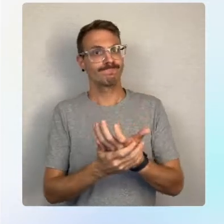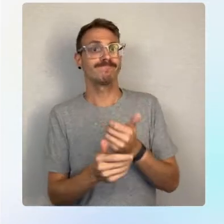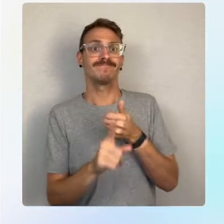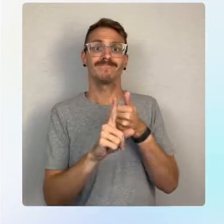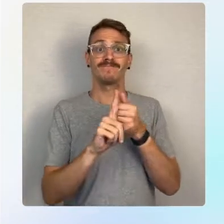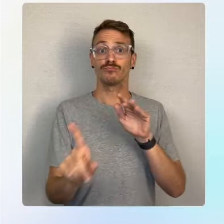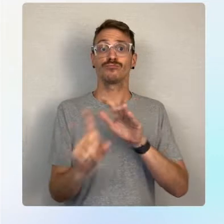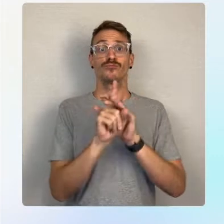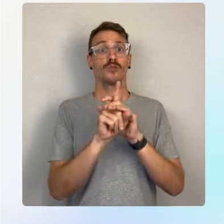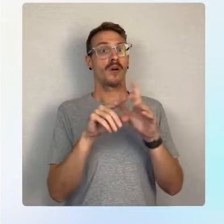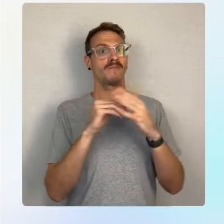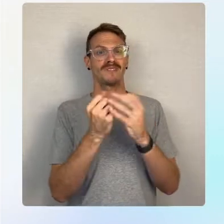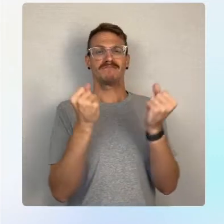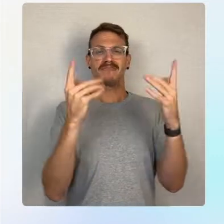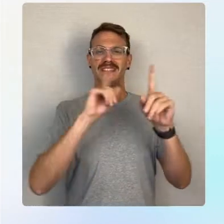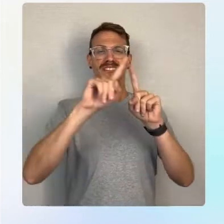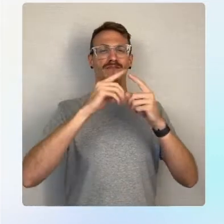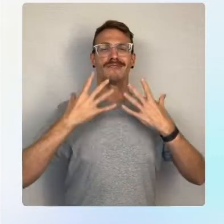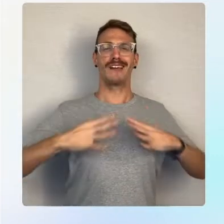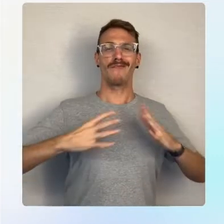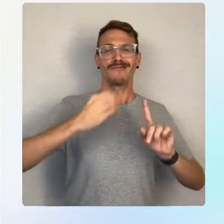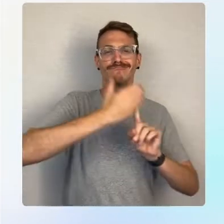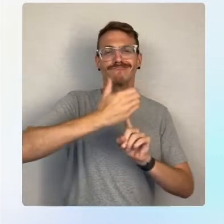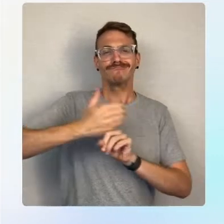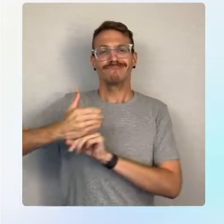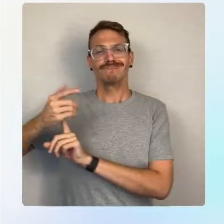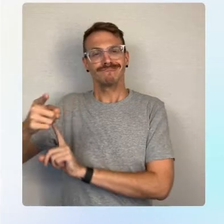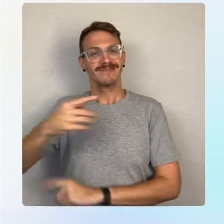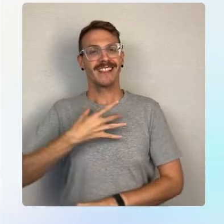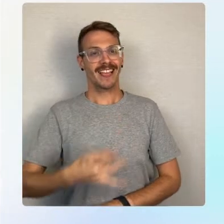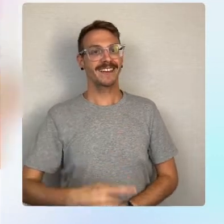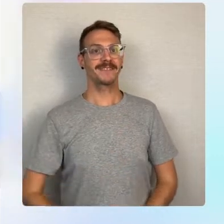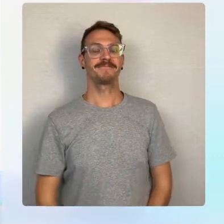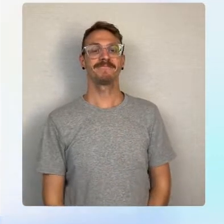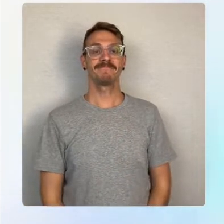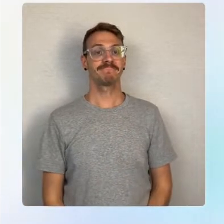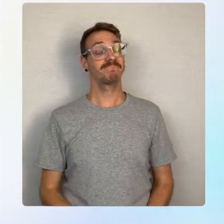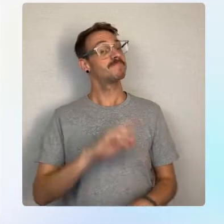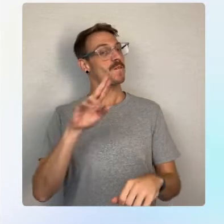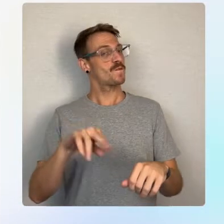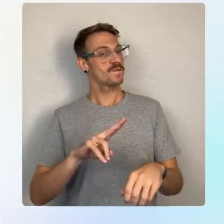and show up in as many different outfits as they like. And last but not least,